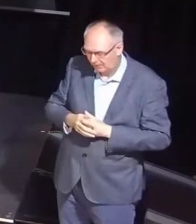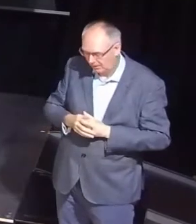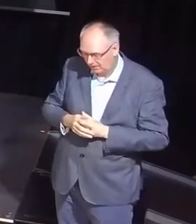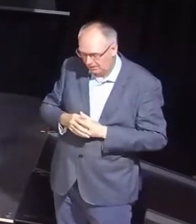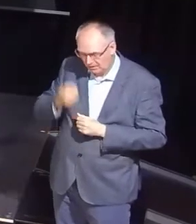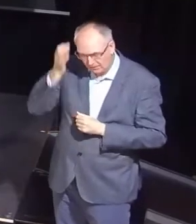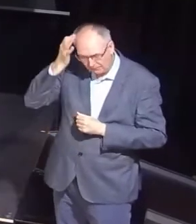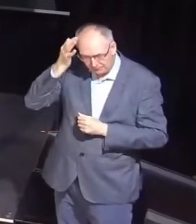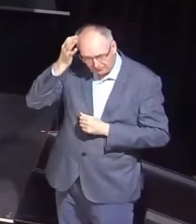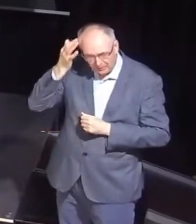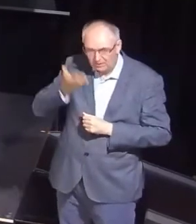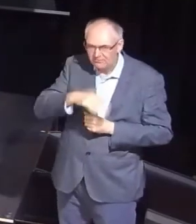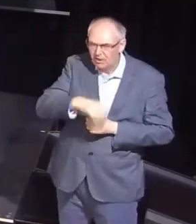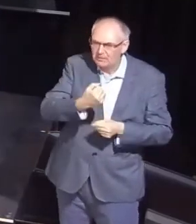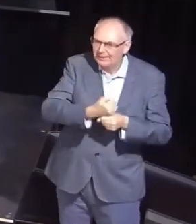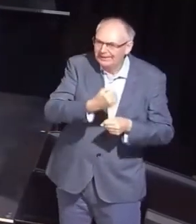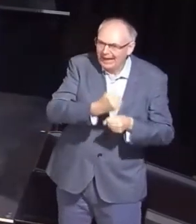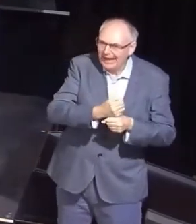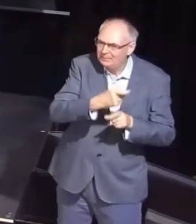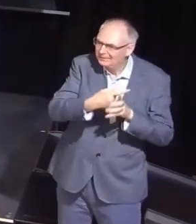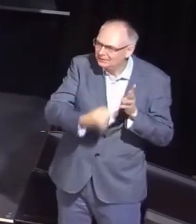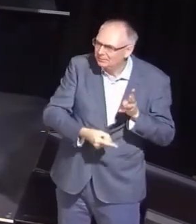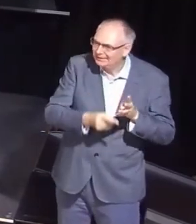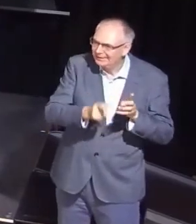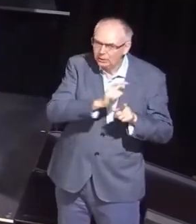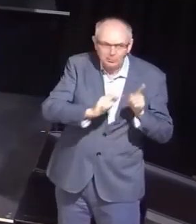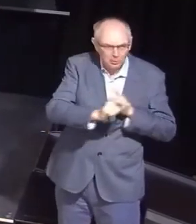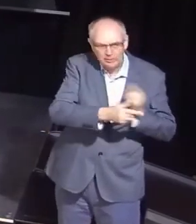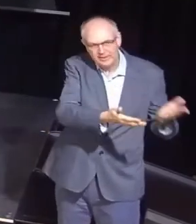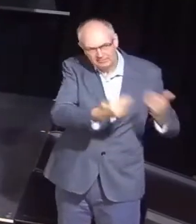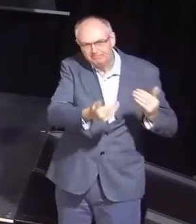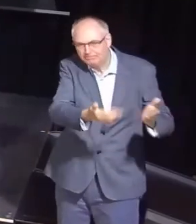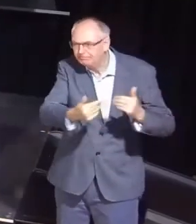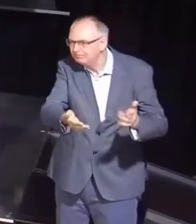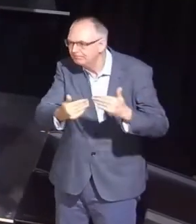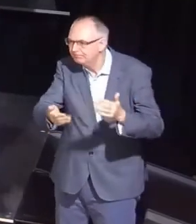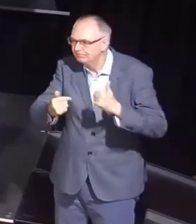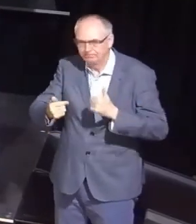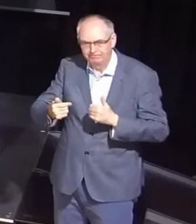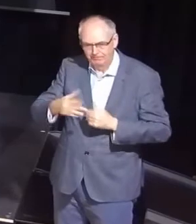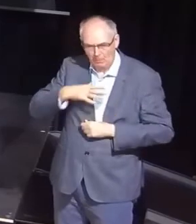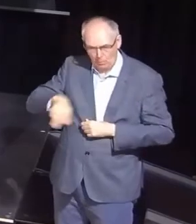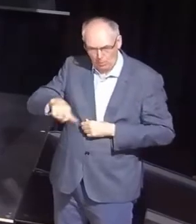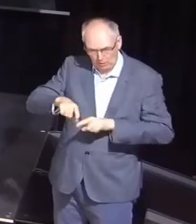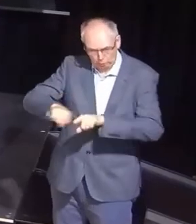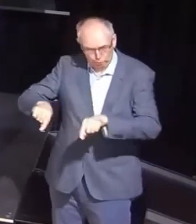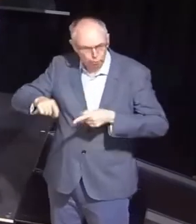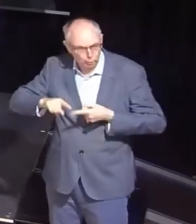members from the gaming and disability community to help build empathy with members of our studios and our platform teams.